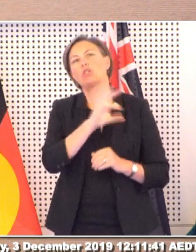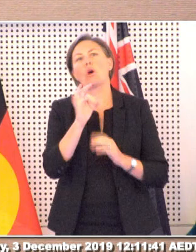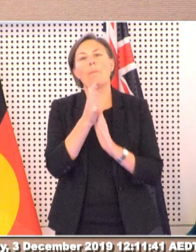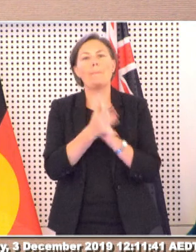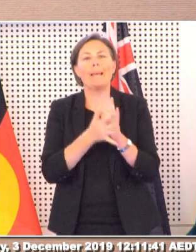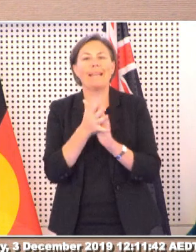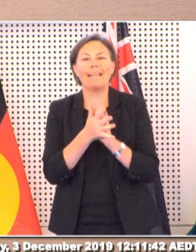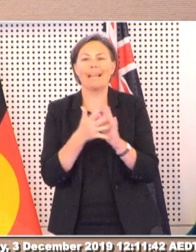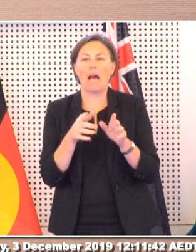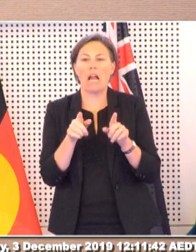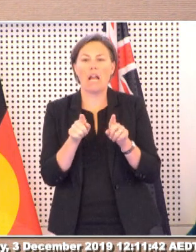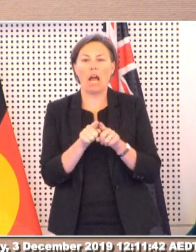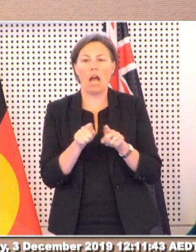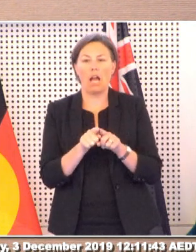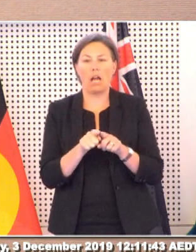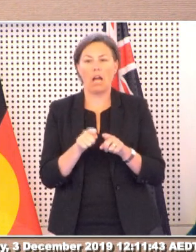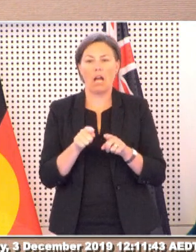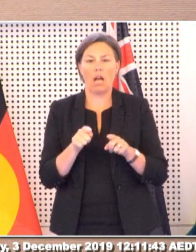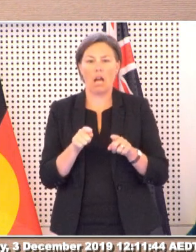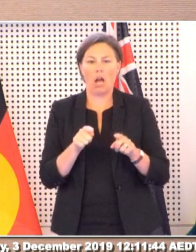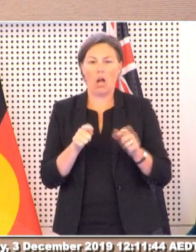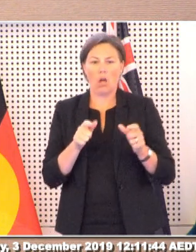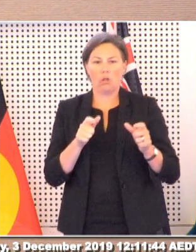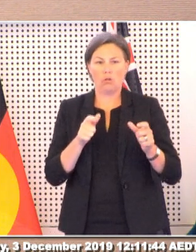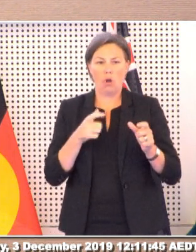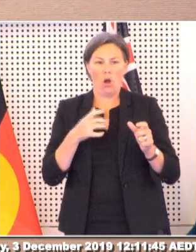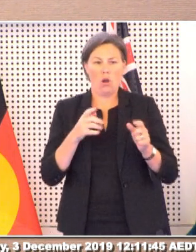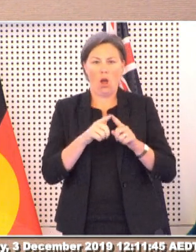either being in control or needing support.